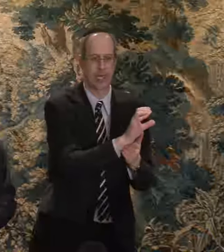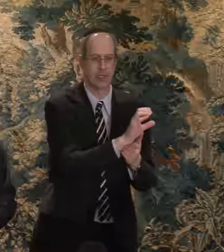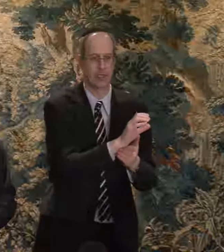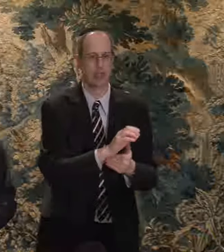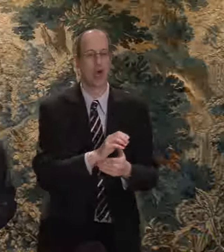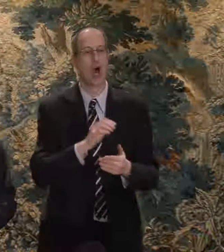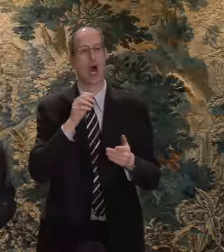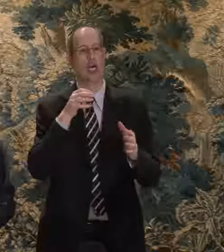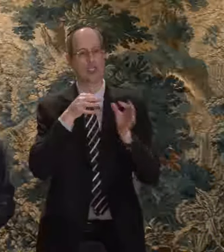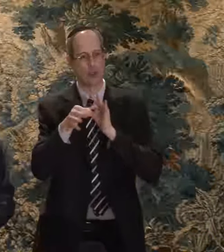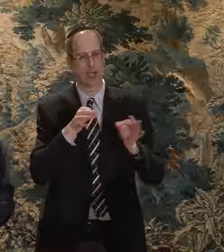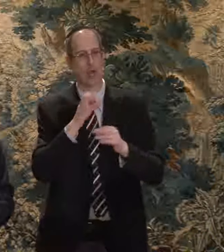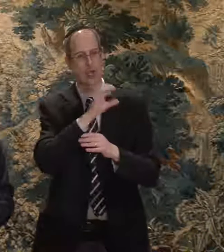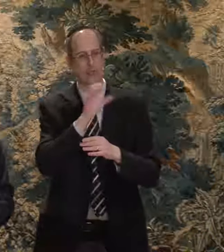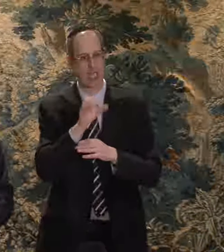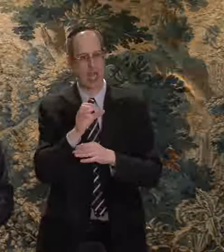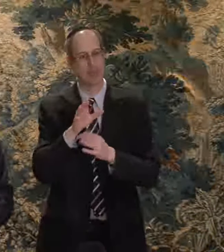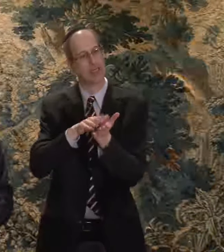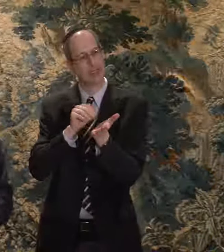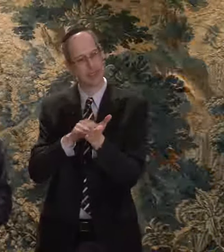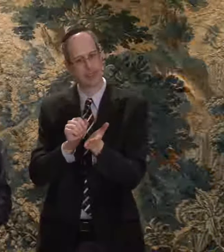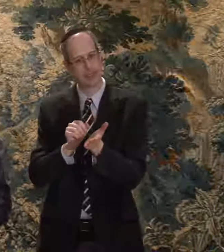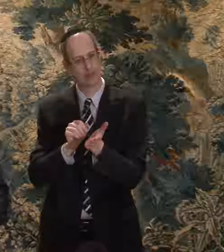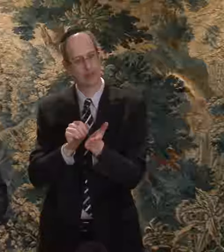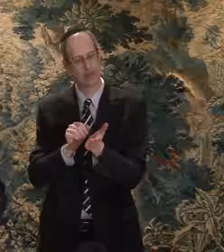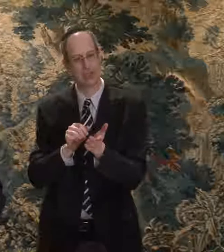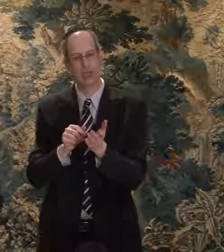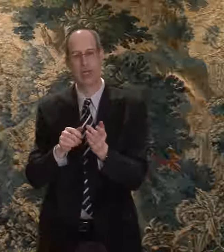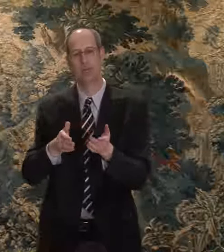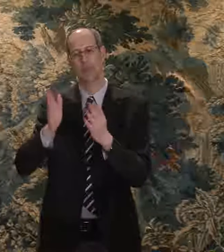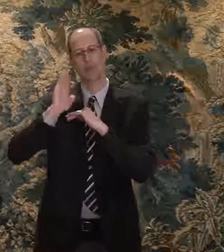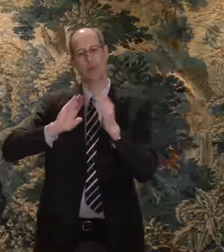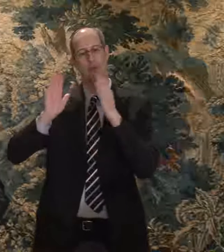The Hobbit I am there's a great lesson here let's go back to Pasha snow yeah